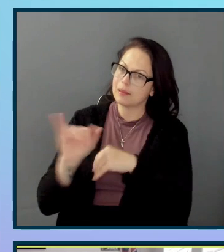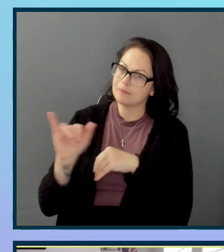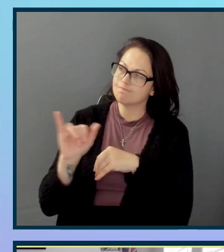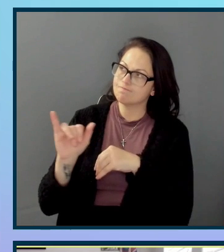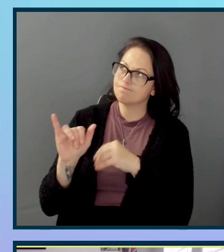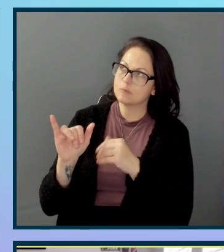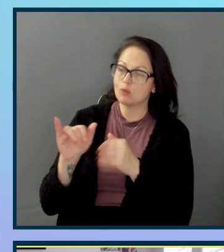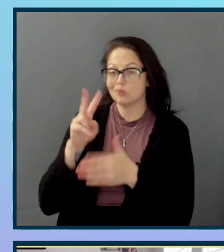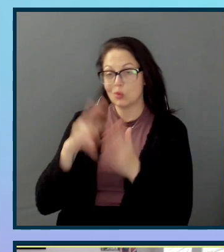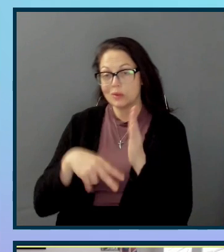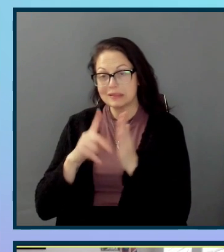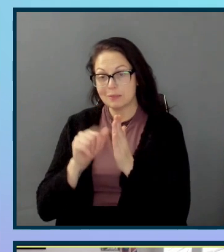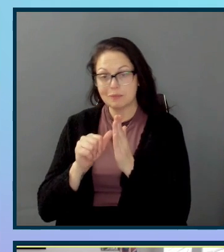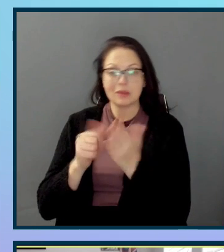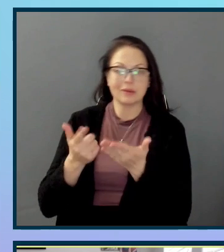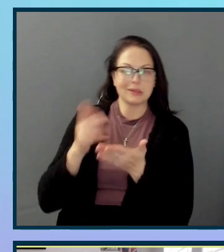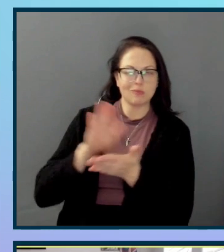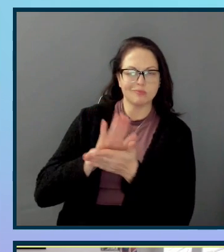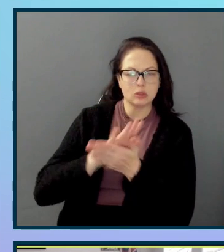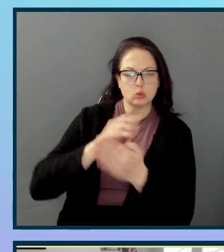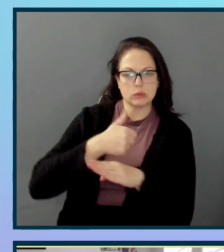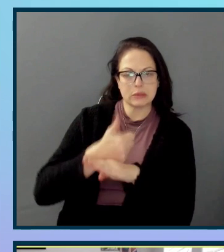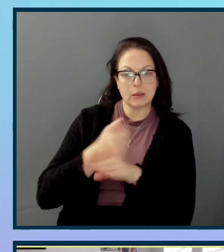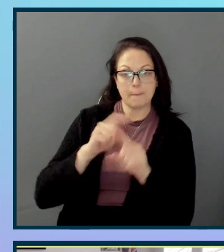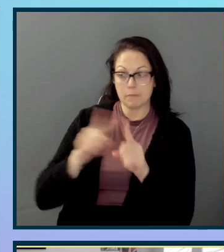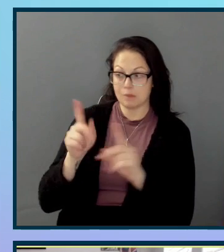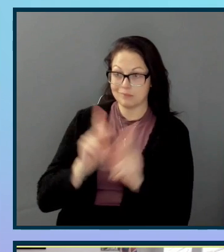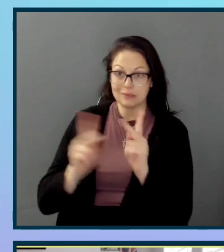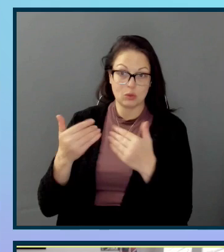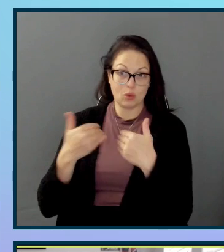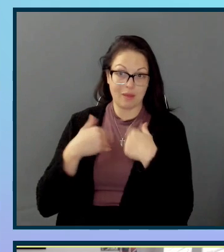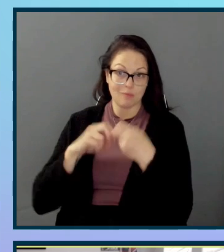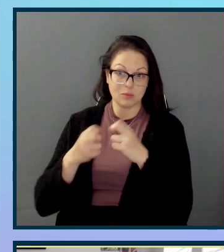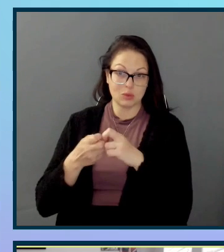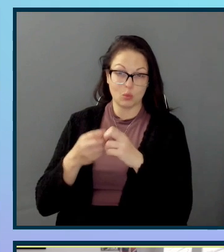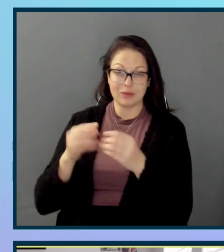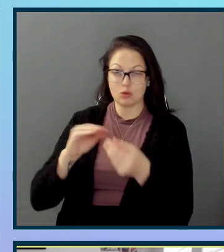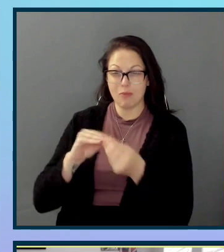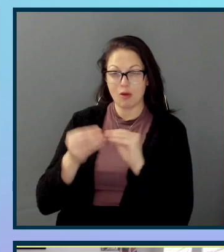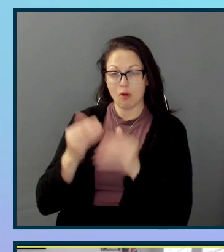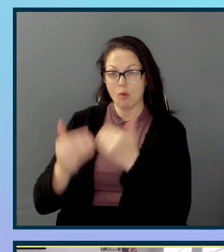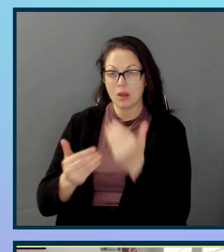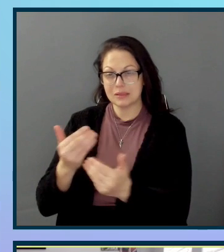But also there are individuals who have difficulty with numerical processing or understanding, there's, for me,